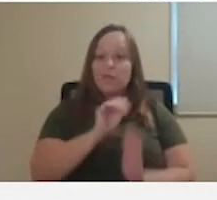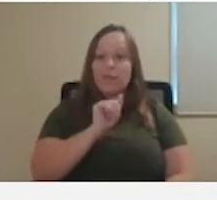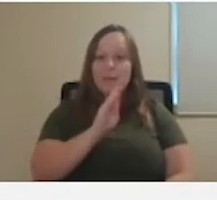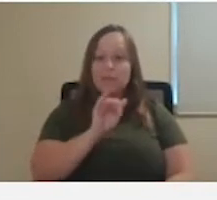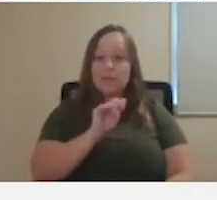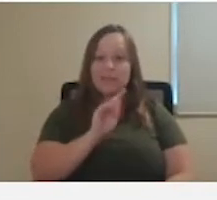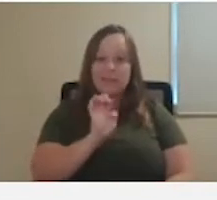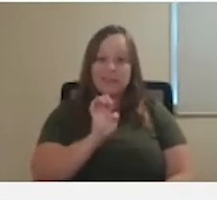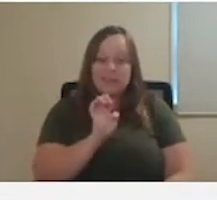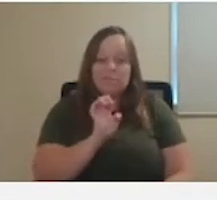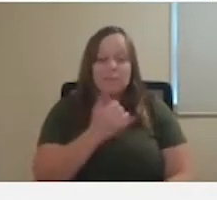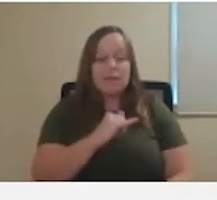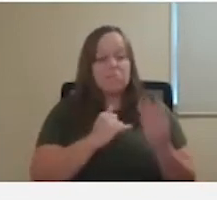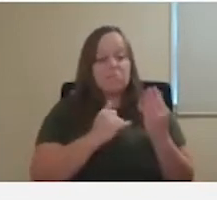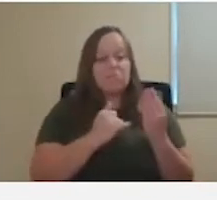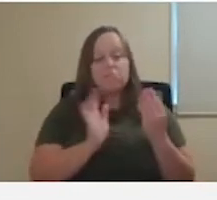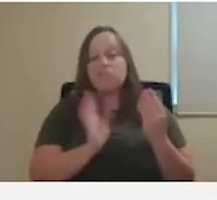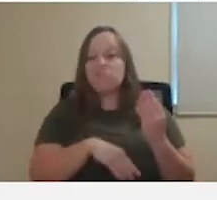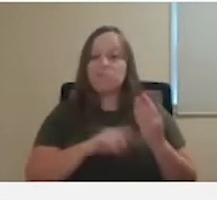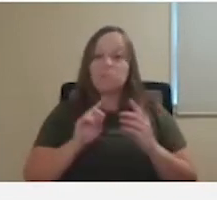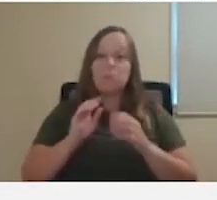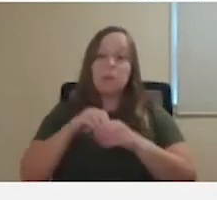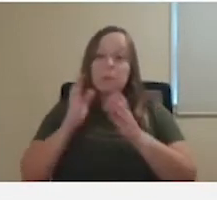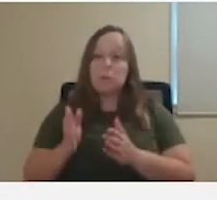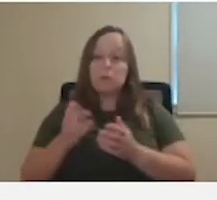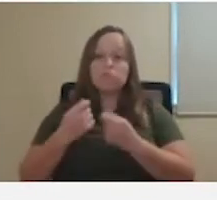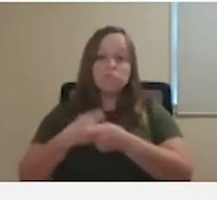and then you decide you wanted to vote in person instead, you can still do that.